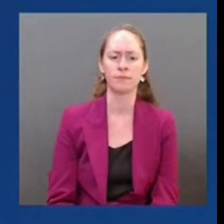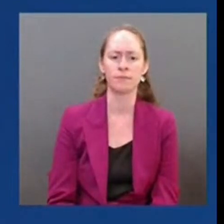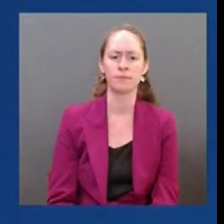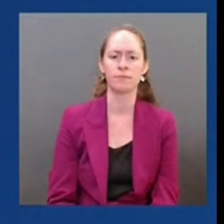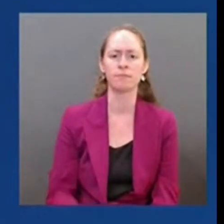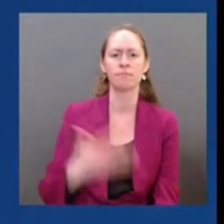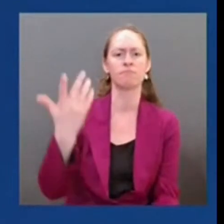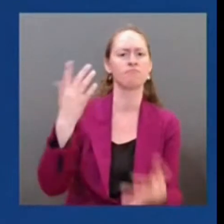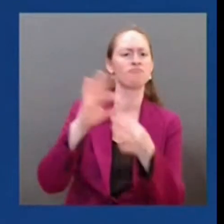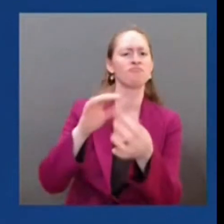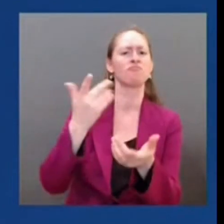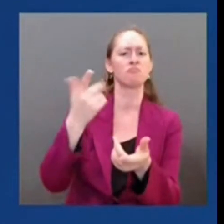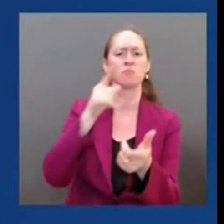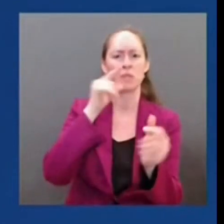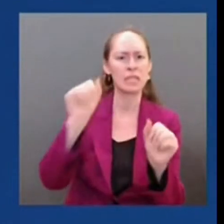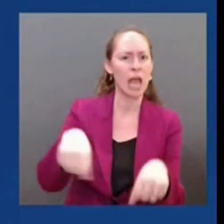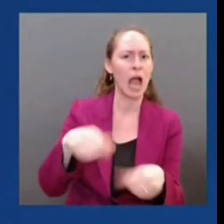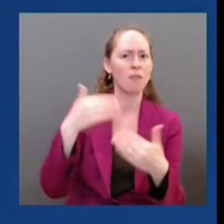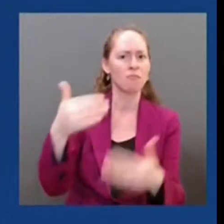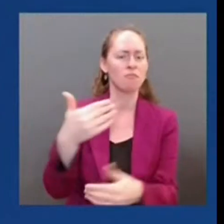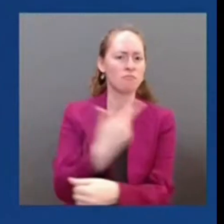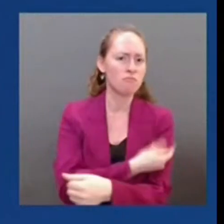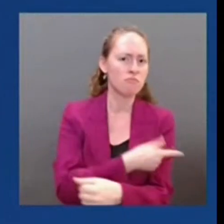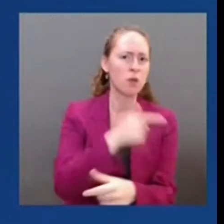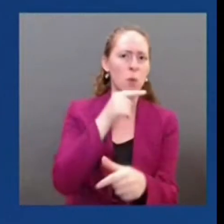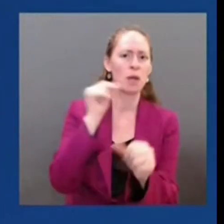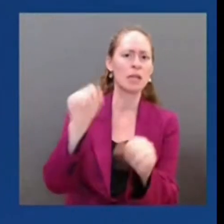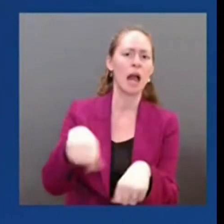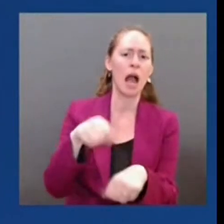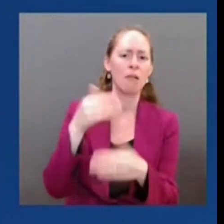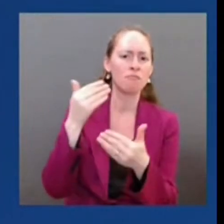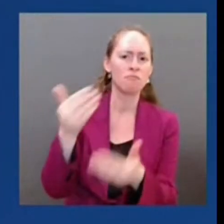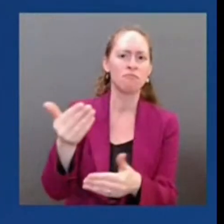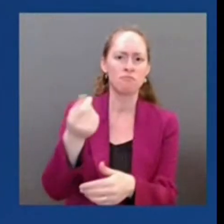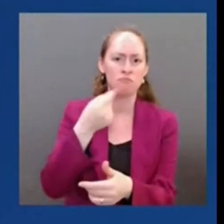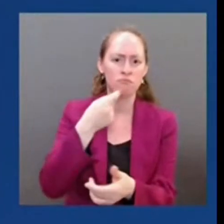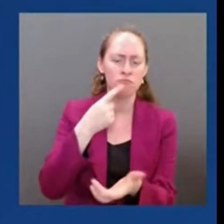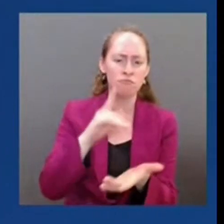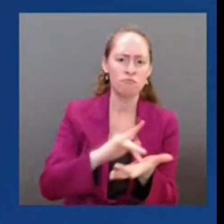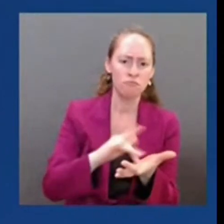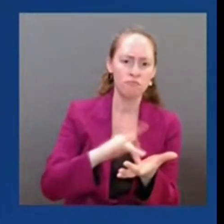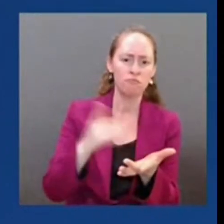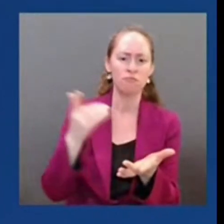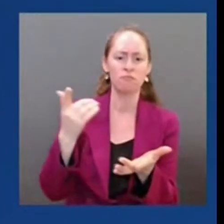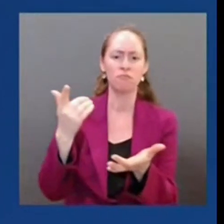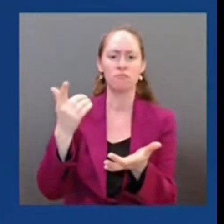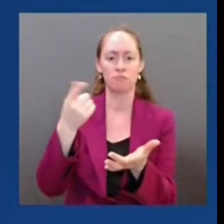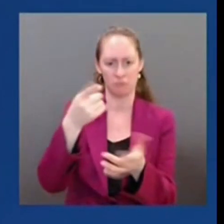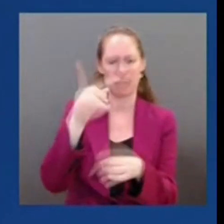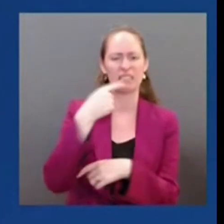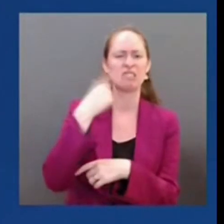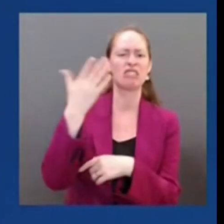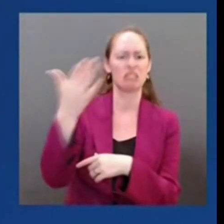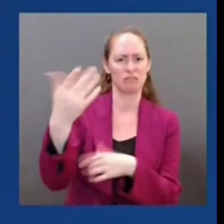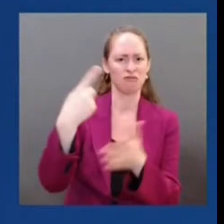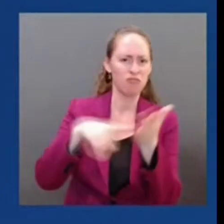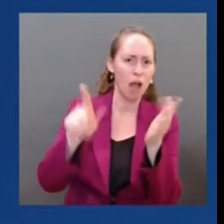BOTH THE TREATMENTS AND FOR THE VACCINES. YOU MENTIONED TALKING TO